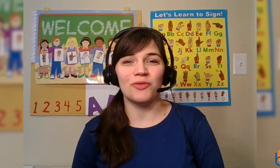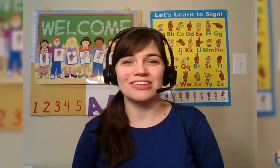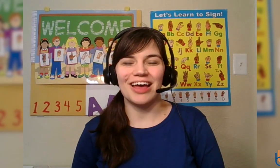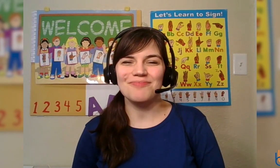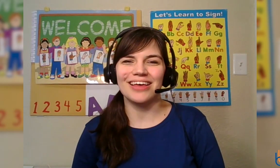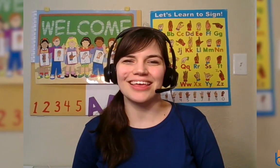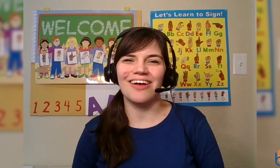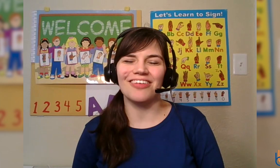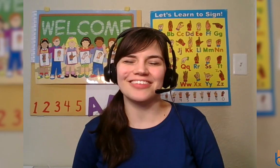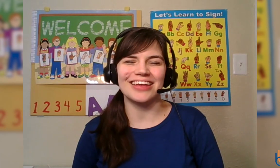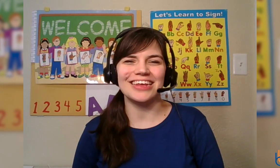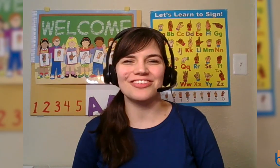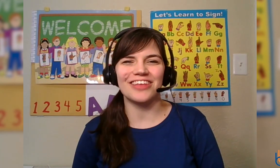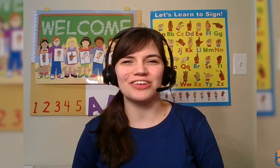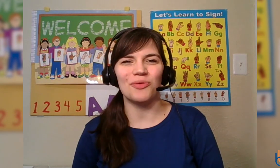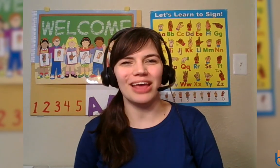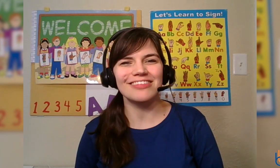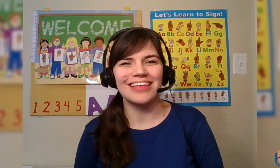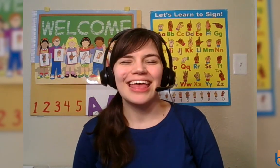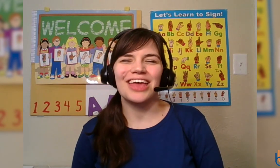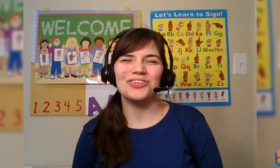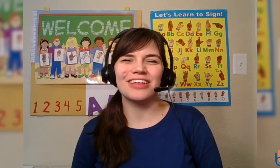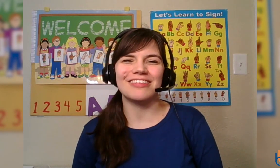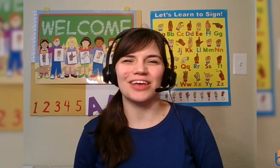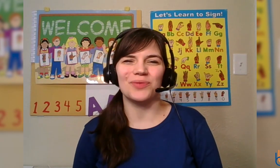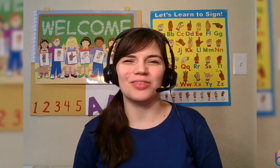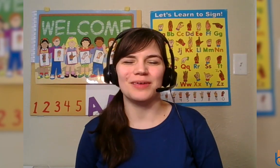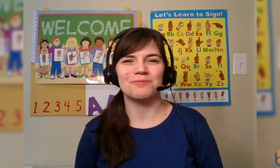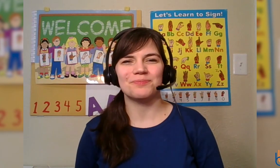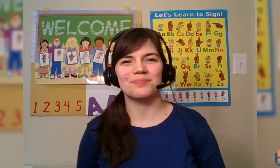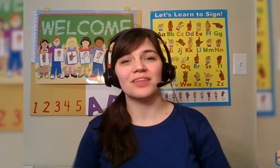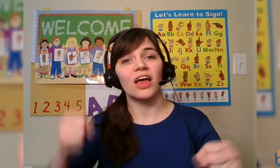more time again. I'll sign each sign twice and you can sign with me...